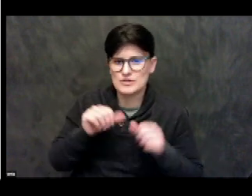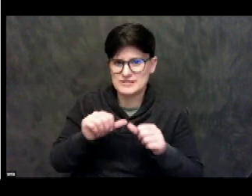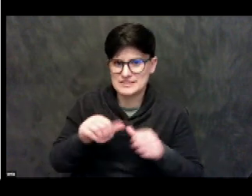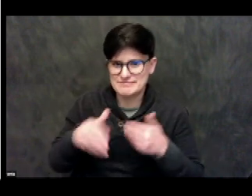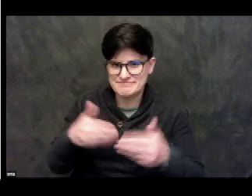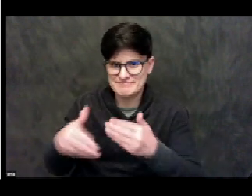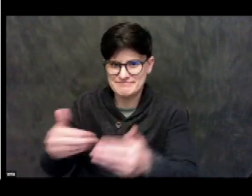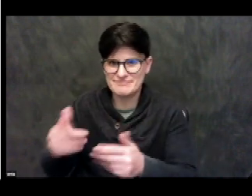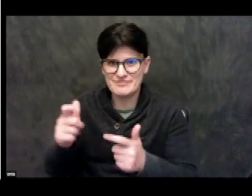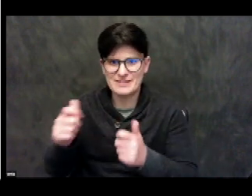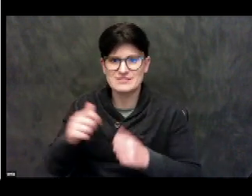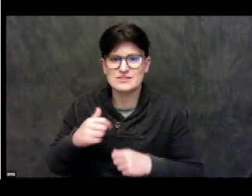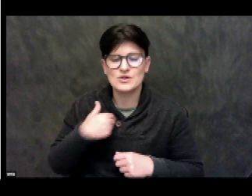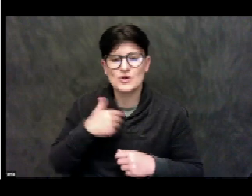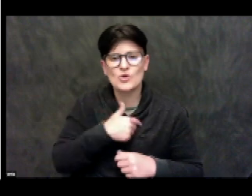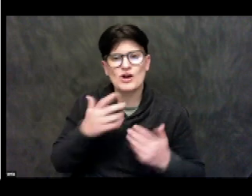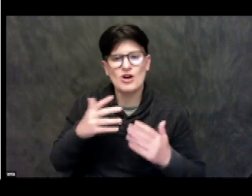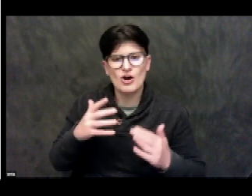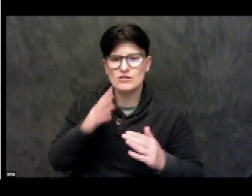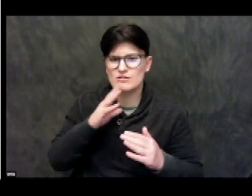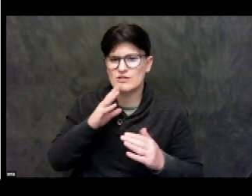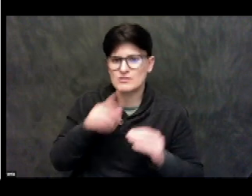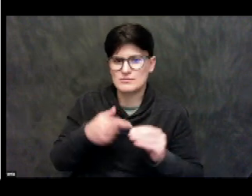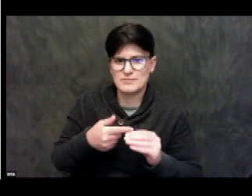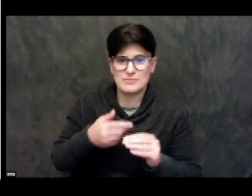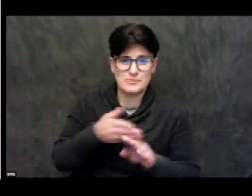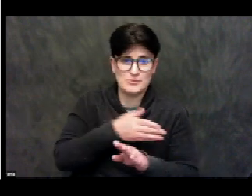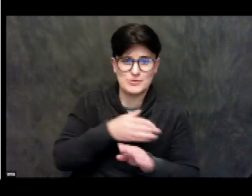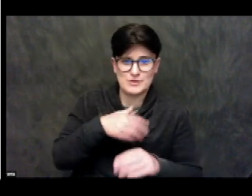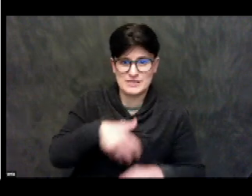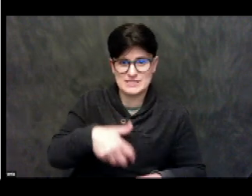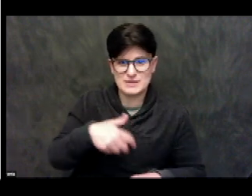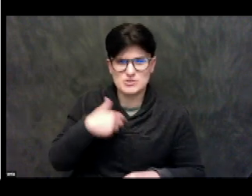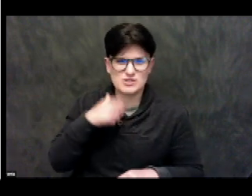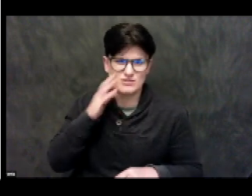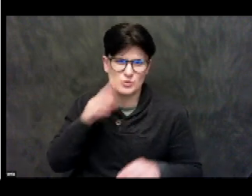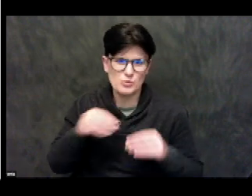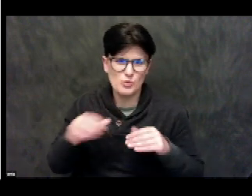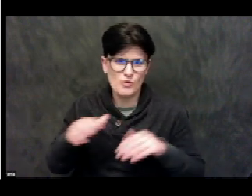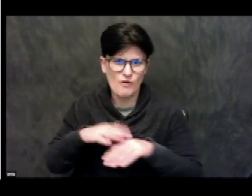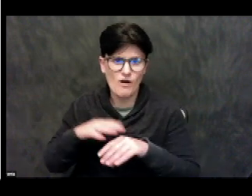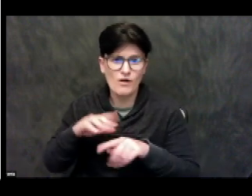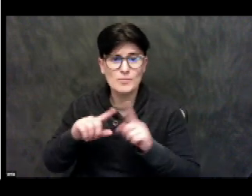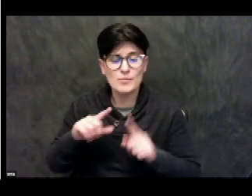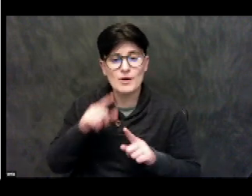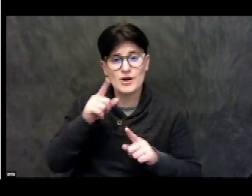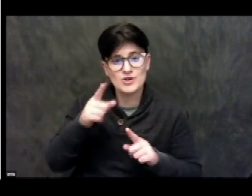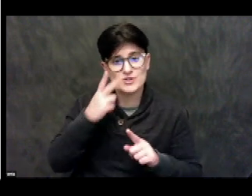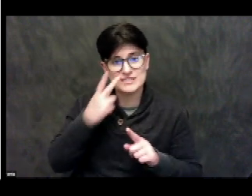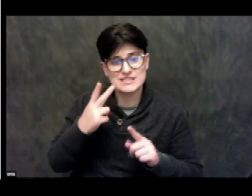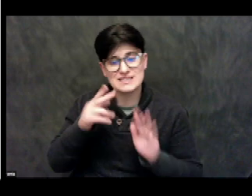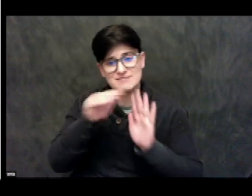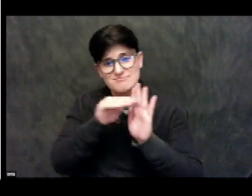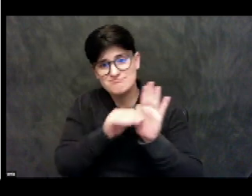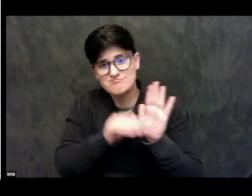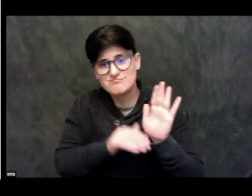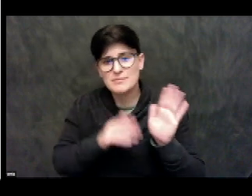the preconception, I'm going to move on from that. But outlining this plan of care and the location of delivery and resources available,